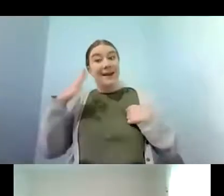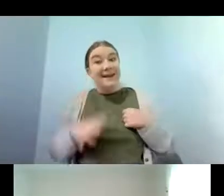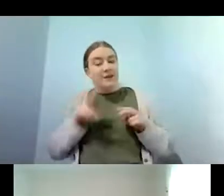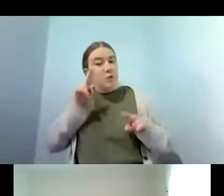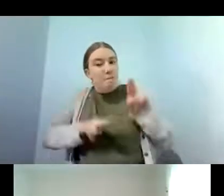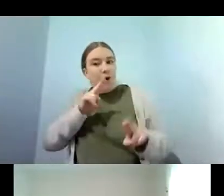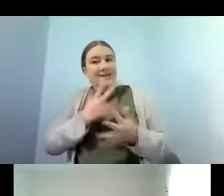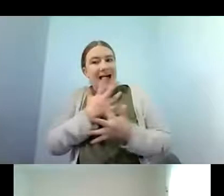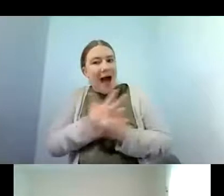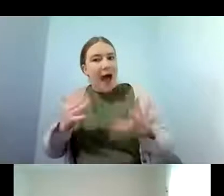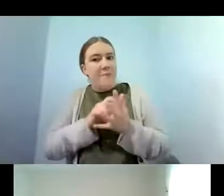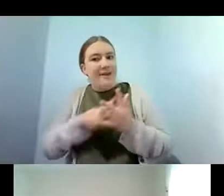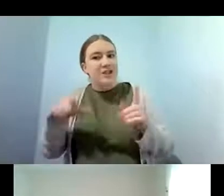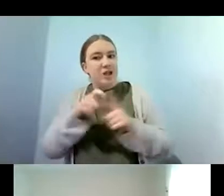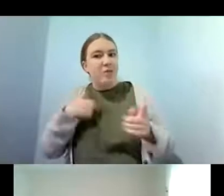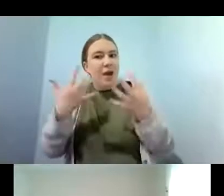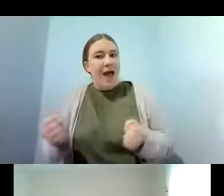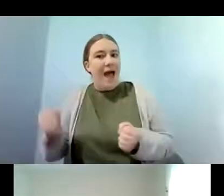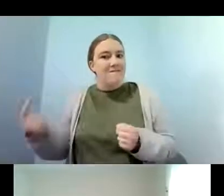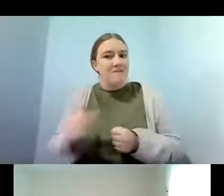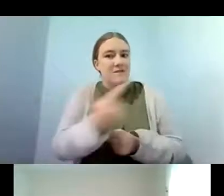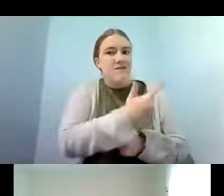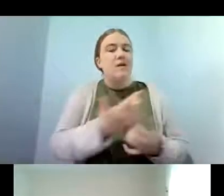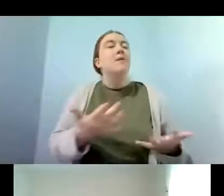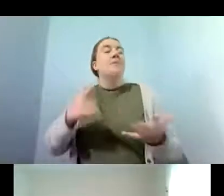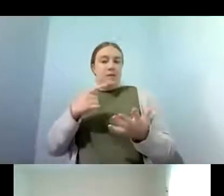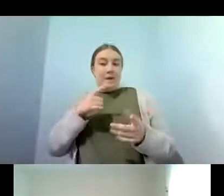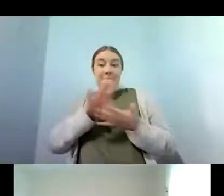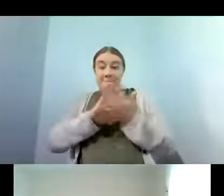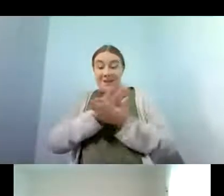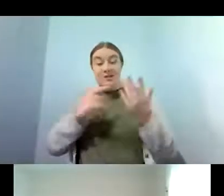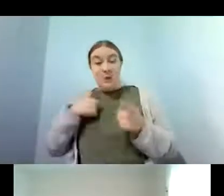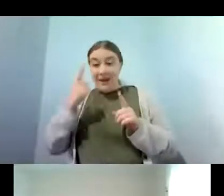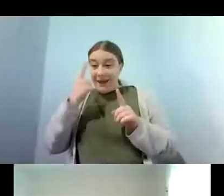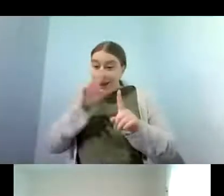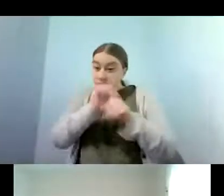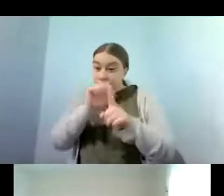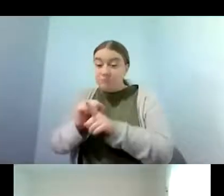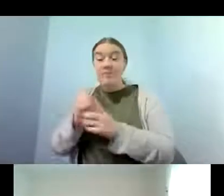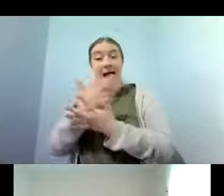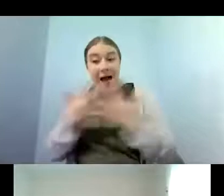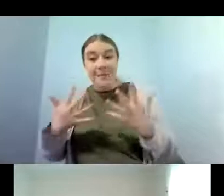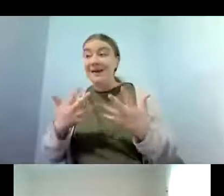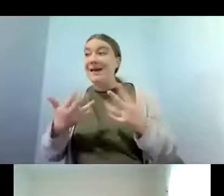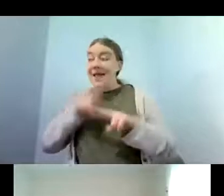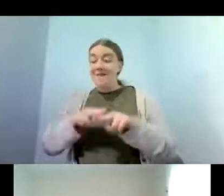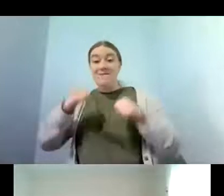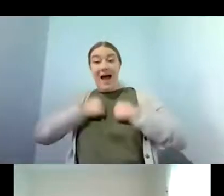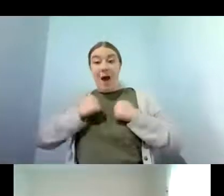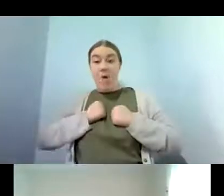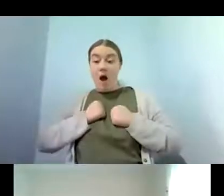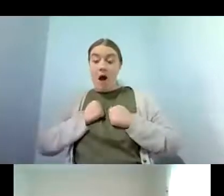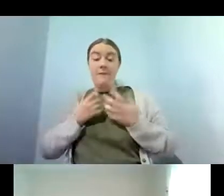year to see if the work we had done if these epic engineers fish passes uh having an effect